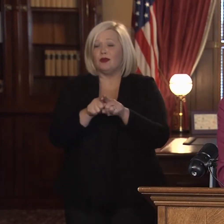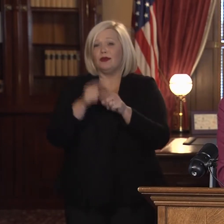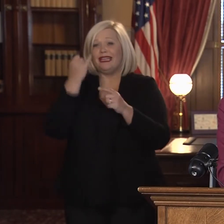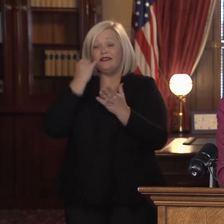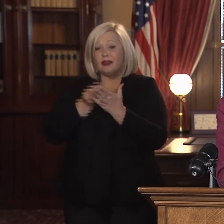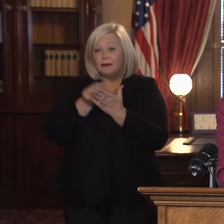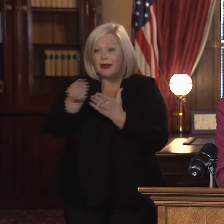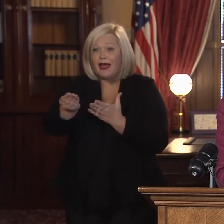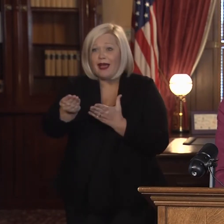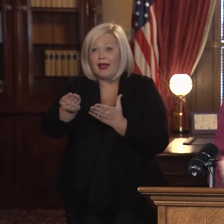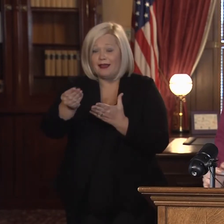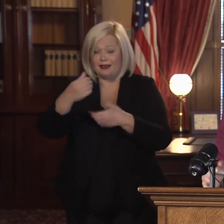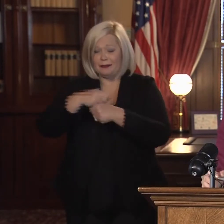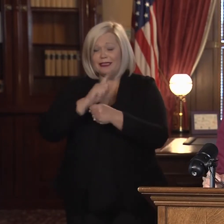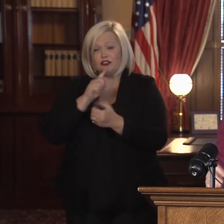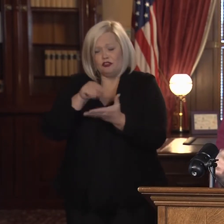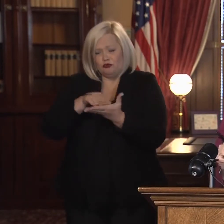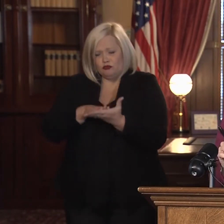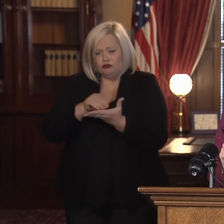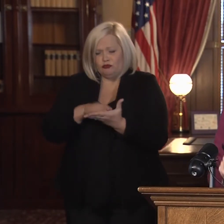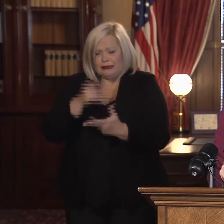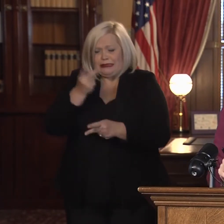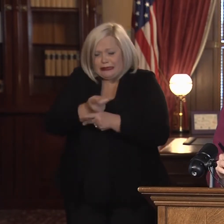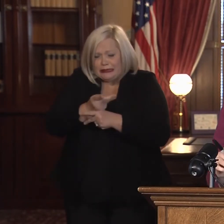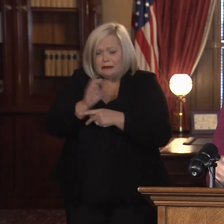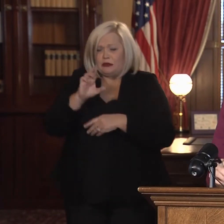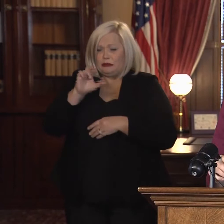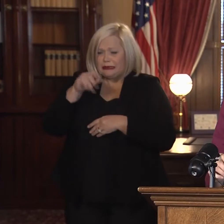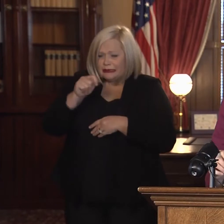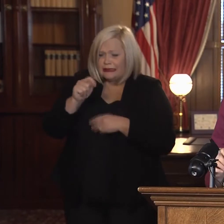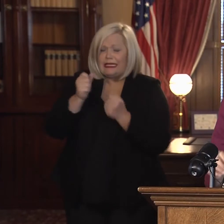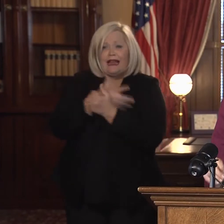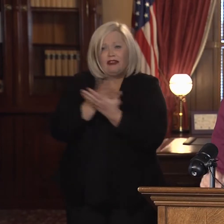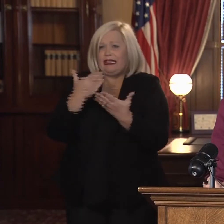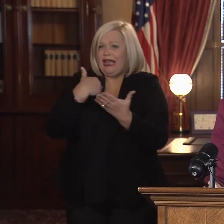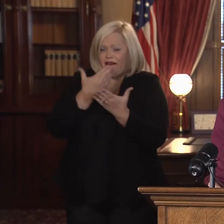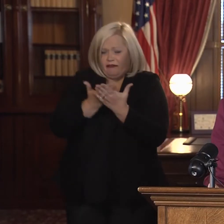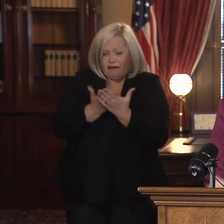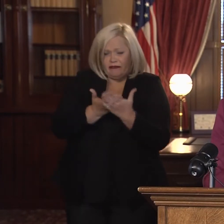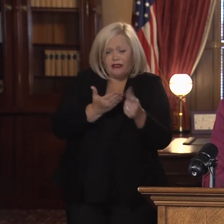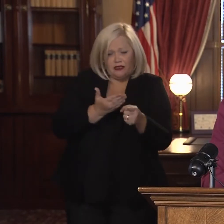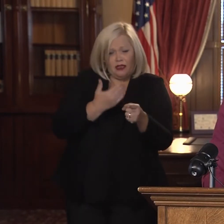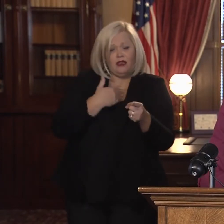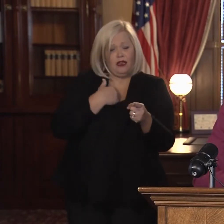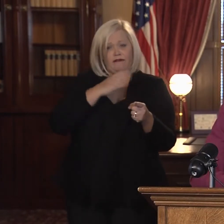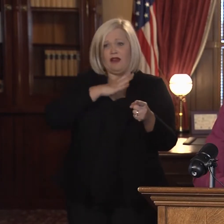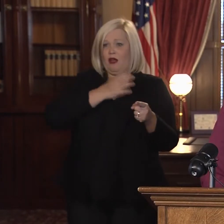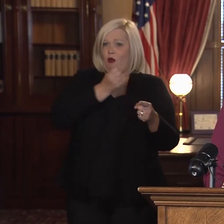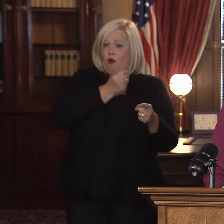ACCOUNTED FOR. KEEP A RECORD OF YOUR PURCHASES, WARRANTIES AND CONFIRMATION